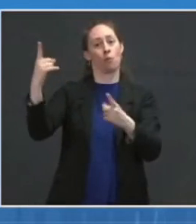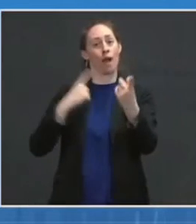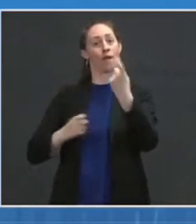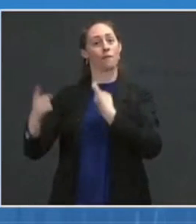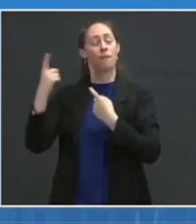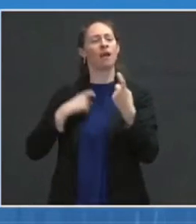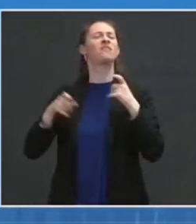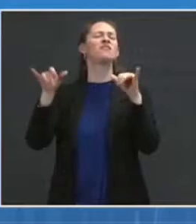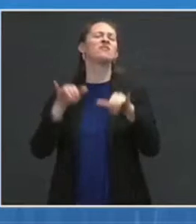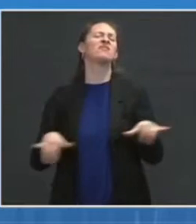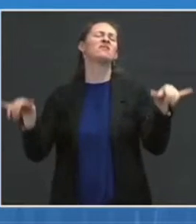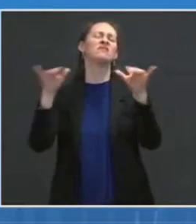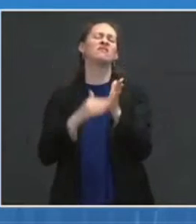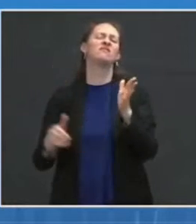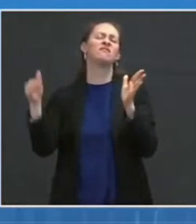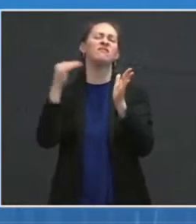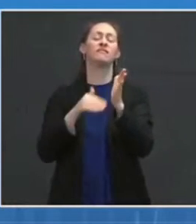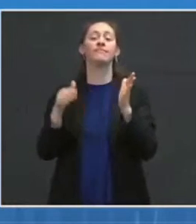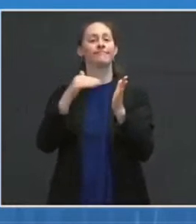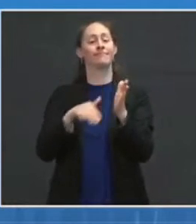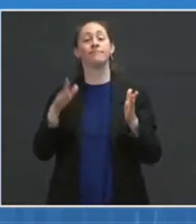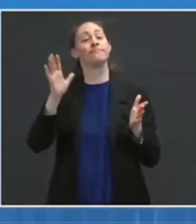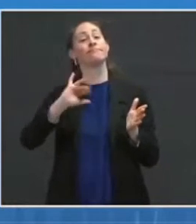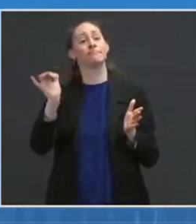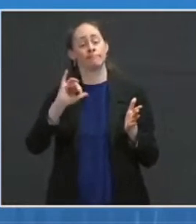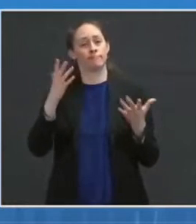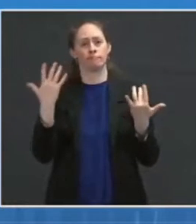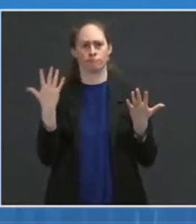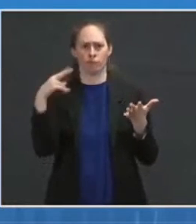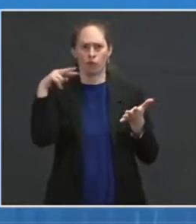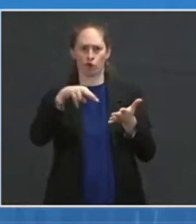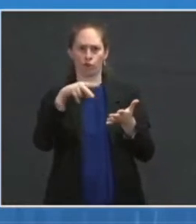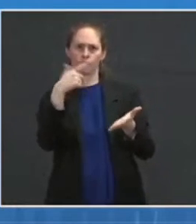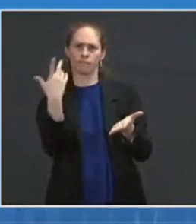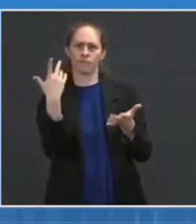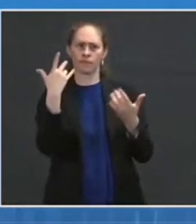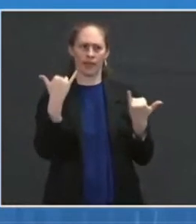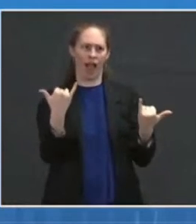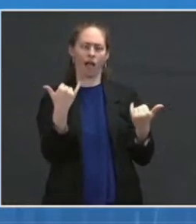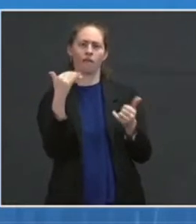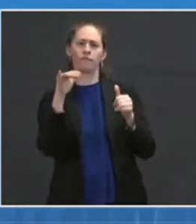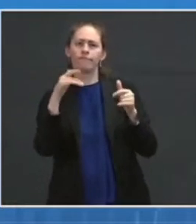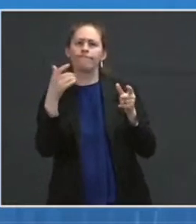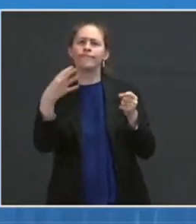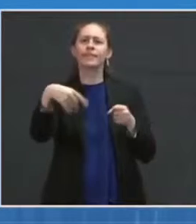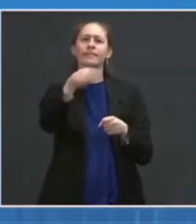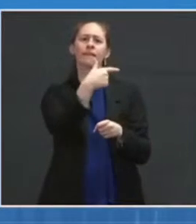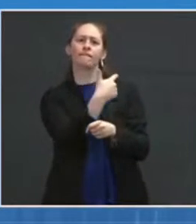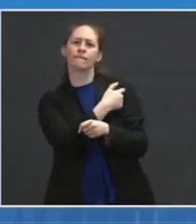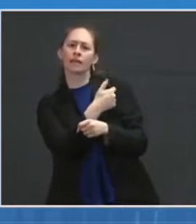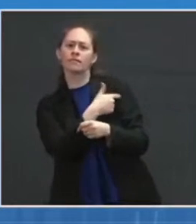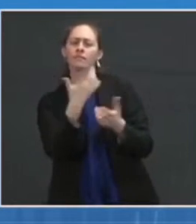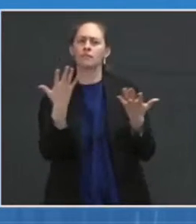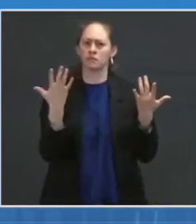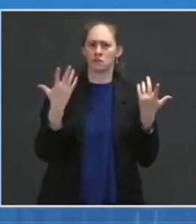VERY BRIEFLY ADDRESS A RELEVANT QUESTION WE ARE MORE COMMONLY